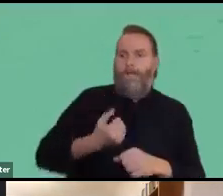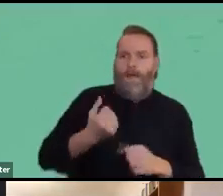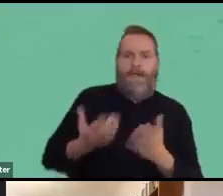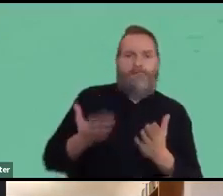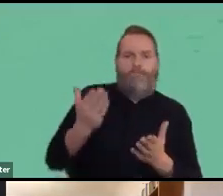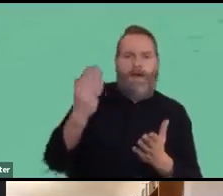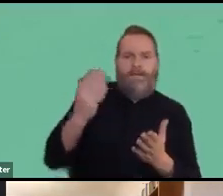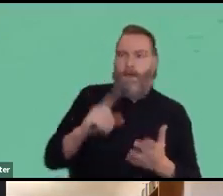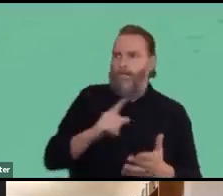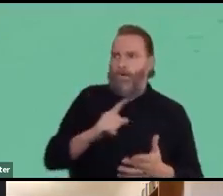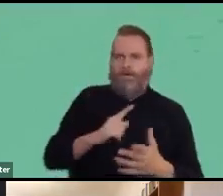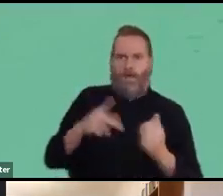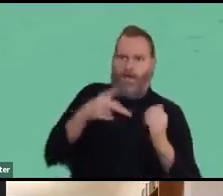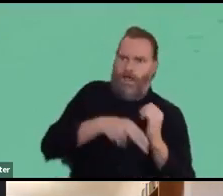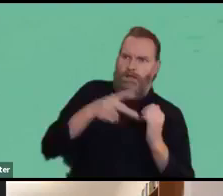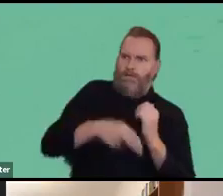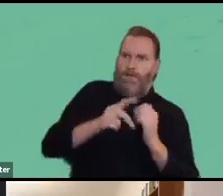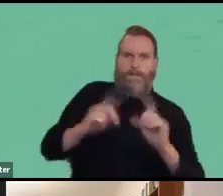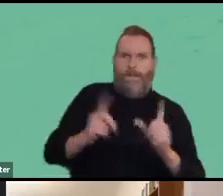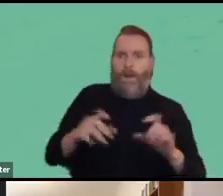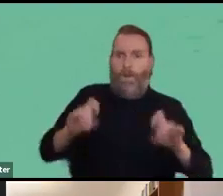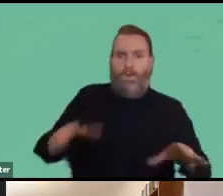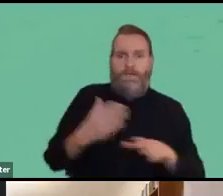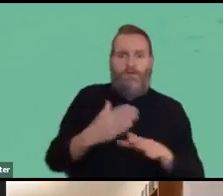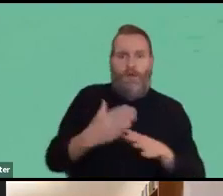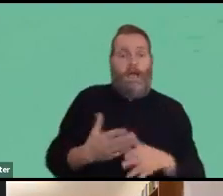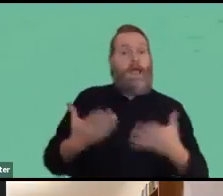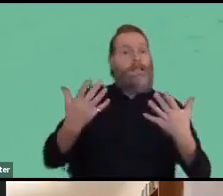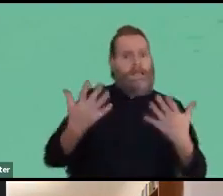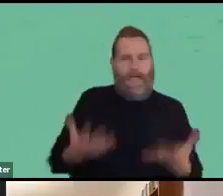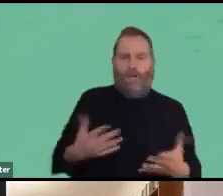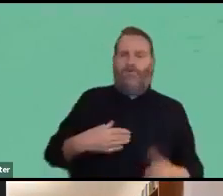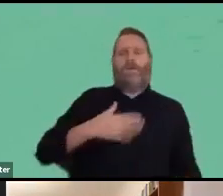for now just be glad that we have a job for the coming months and leave this agreement for another